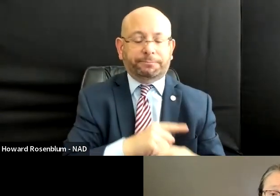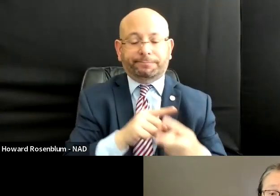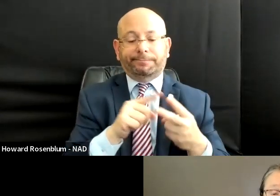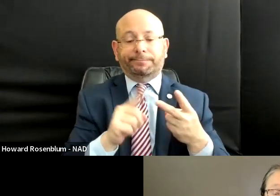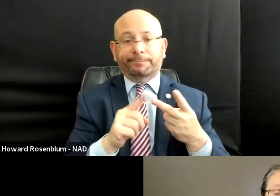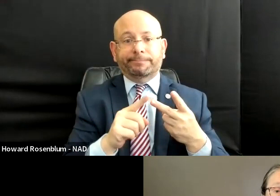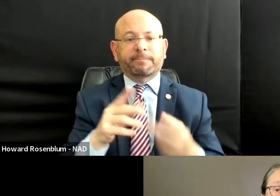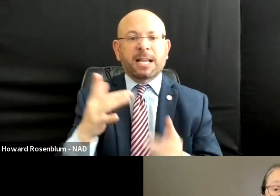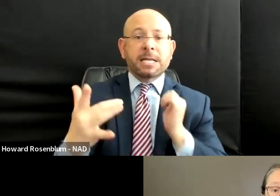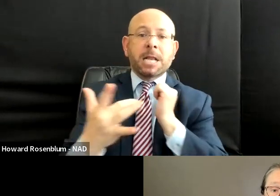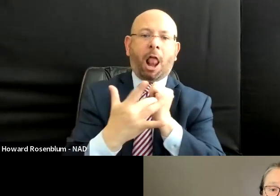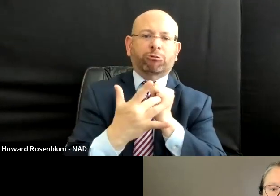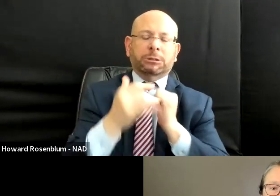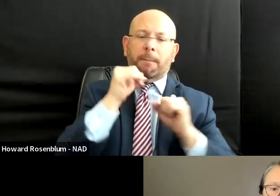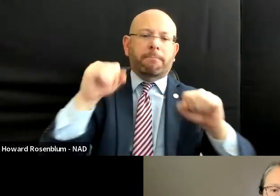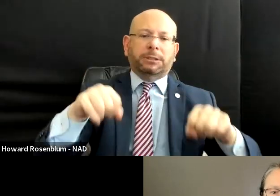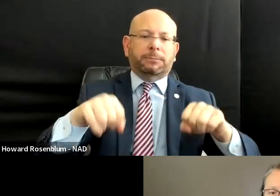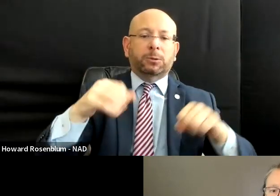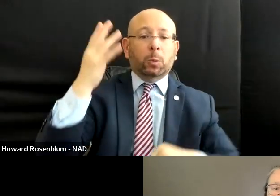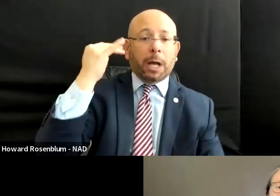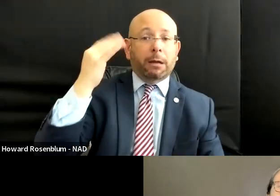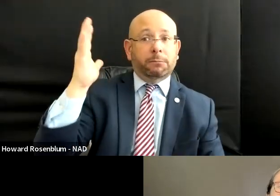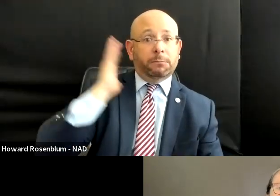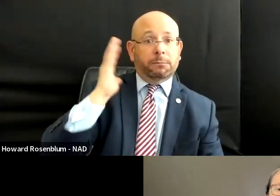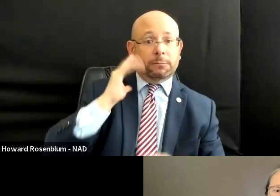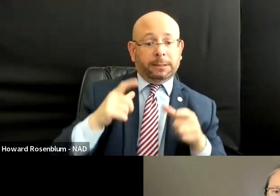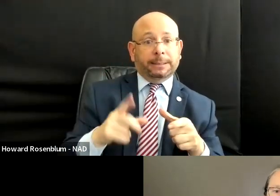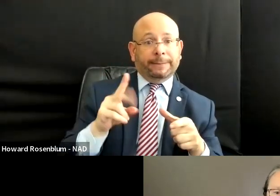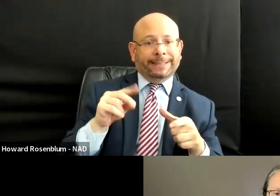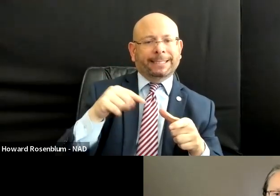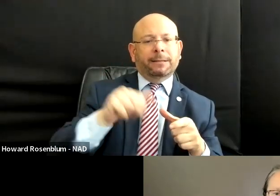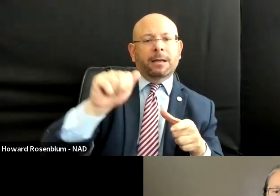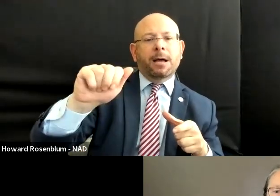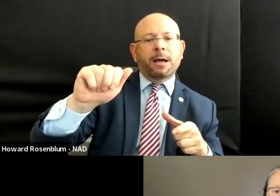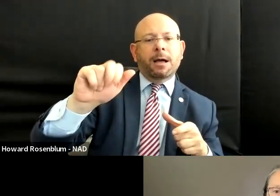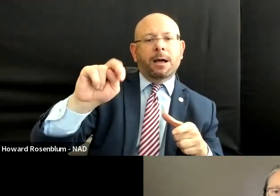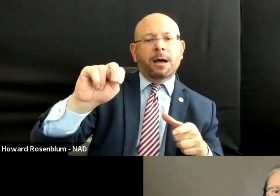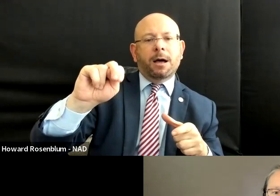captioned. Hmm. So we contacted NetFlix and said we need you to add captions and they said no, we don't have to,